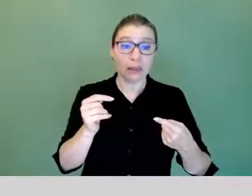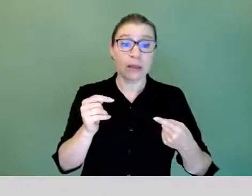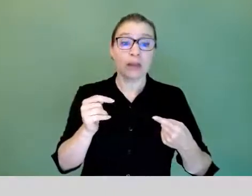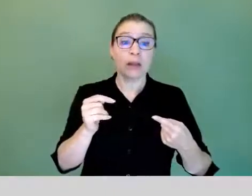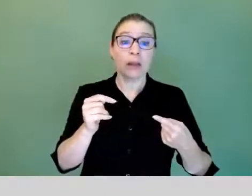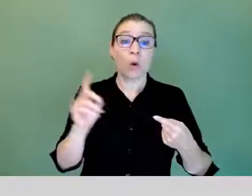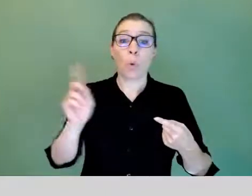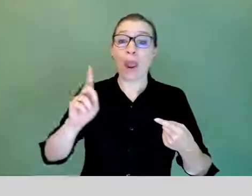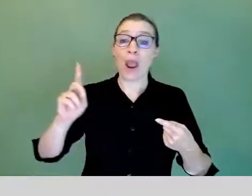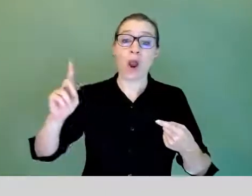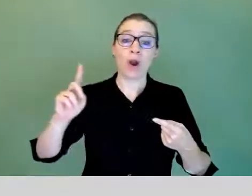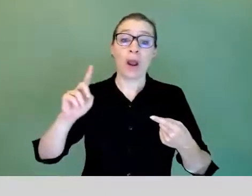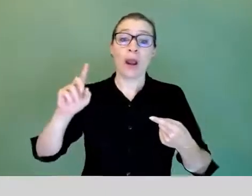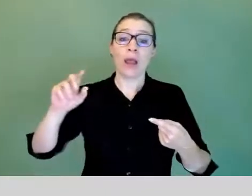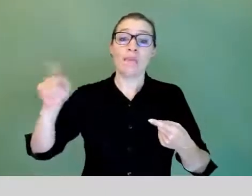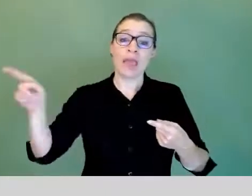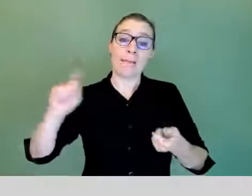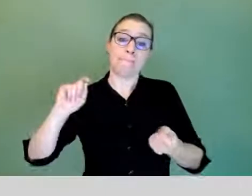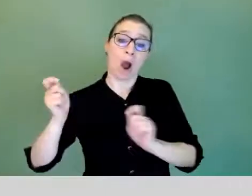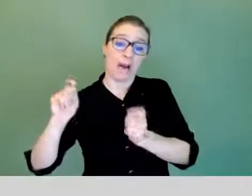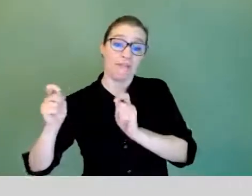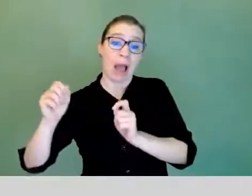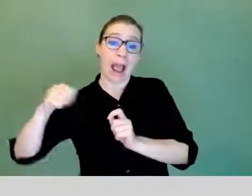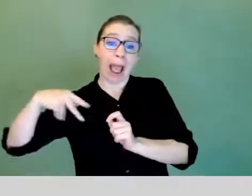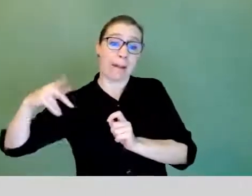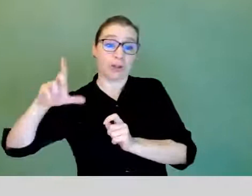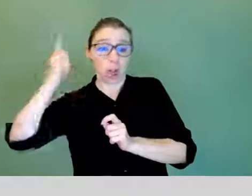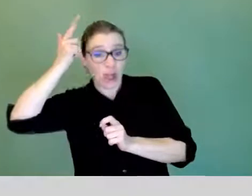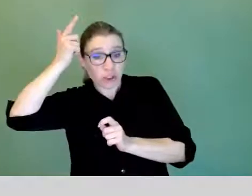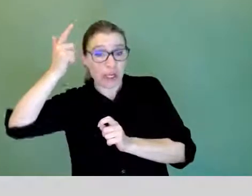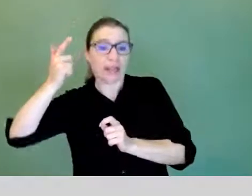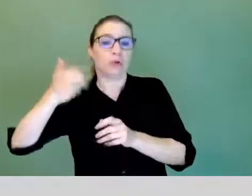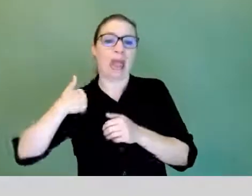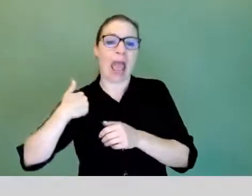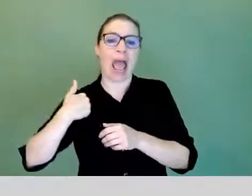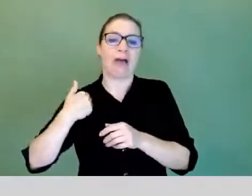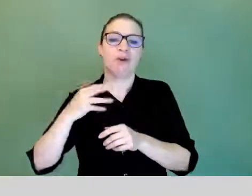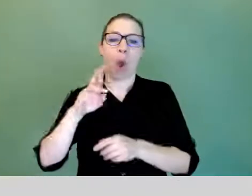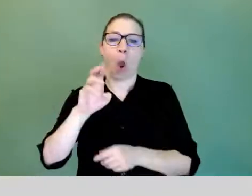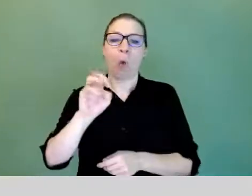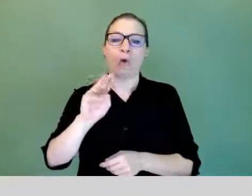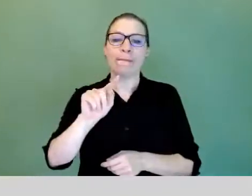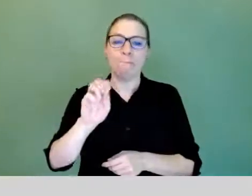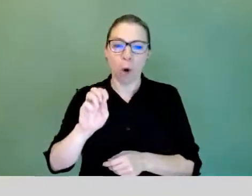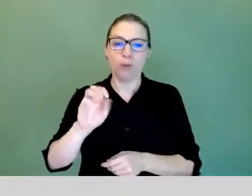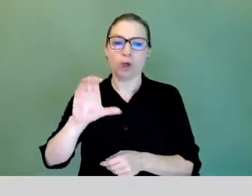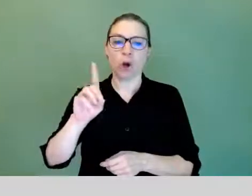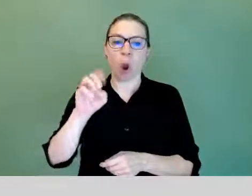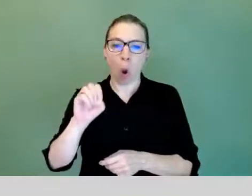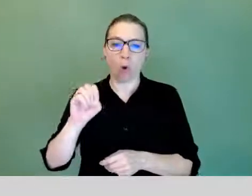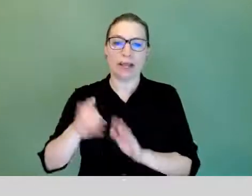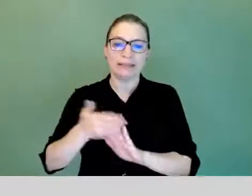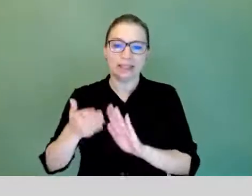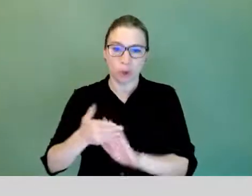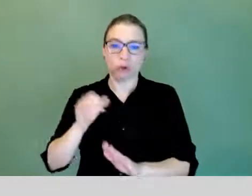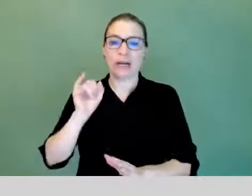where attacker modifies the application logic, and that use the arbitrary remote code execution if there are classes available to the application